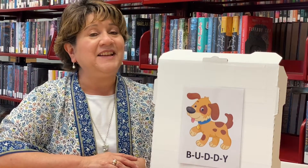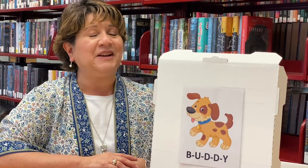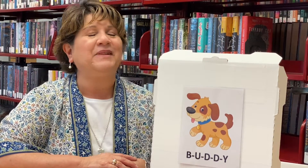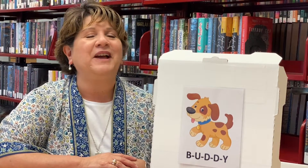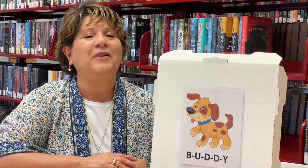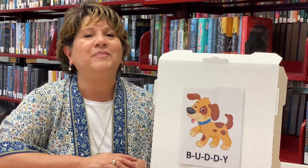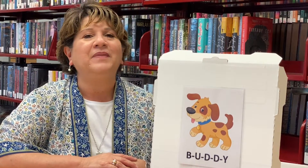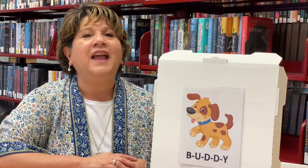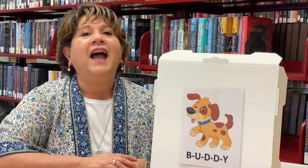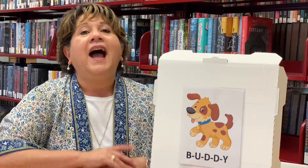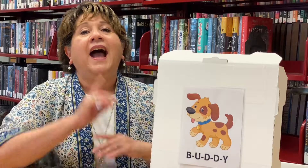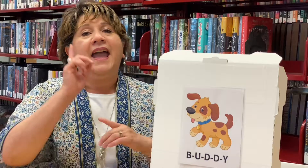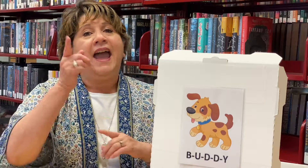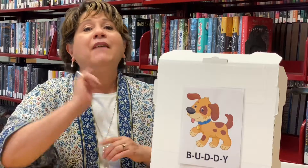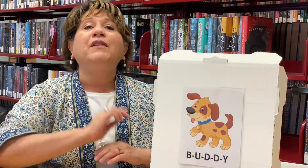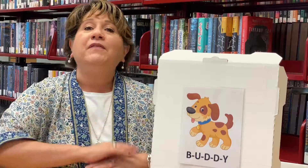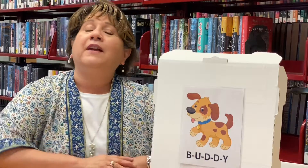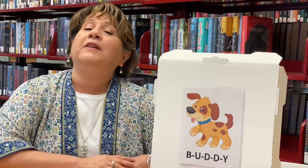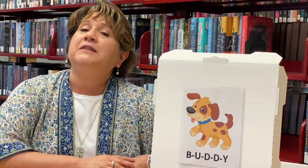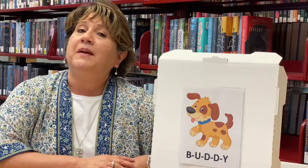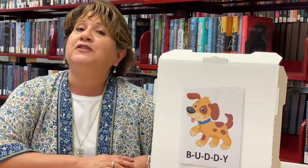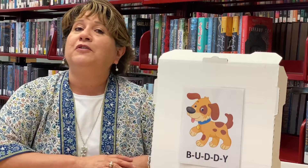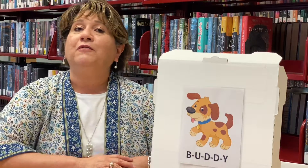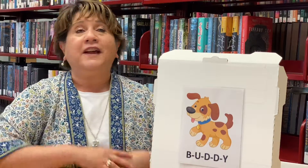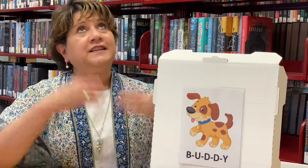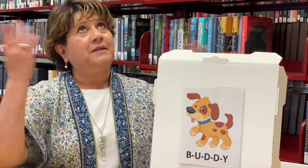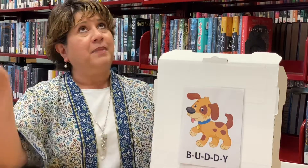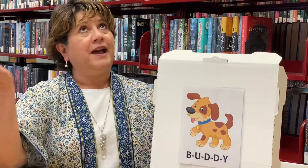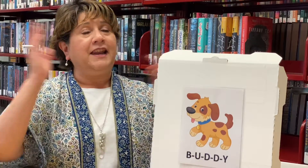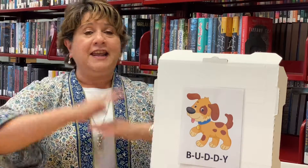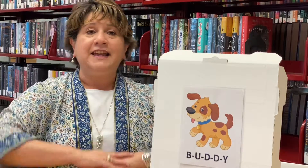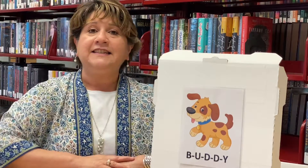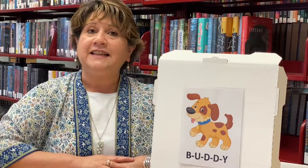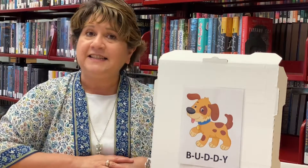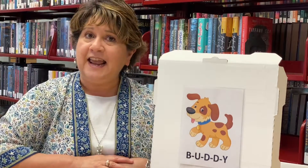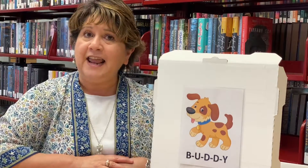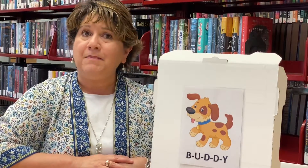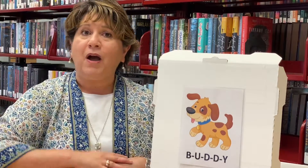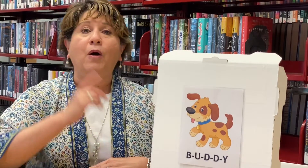Here we go: I have a very special friend and Buddy is his name-o